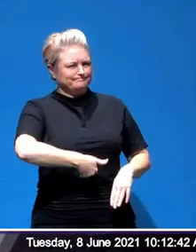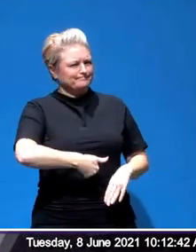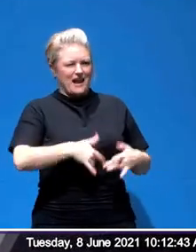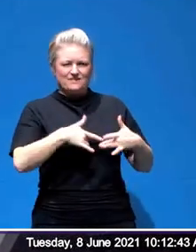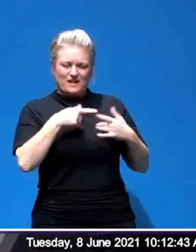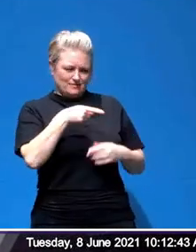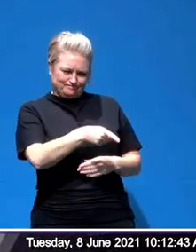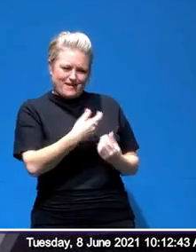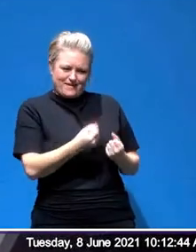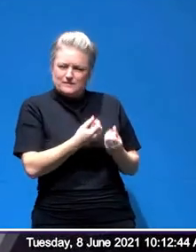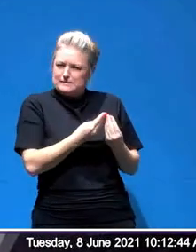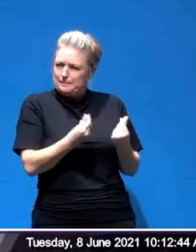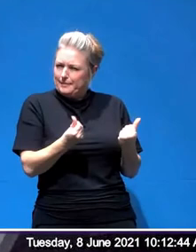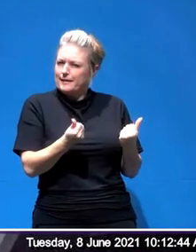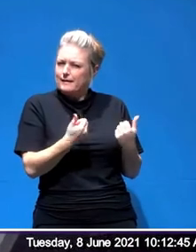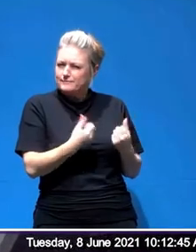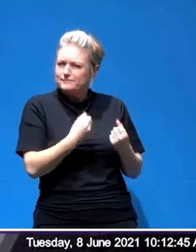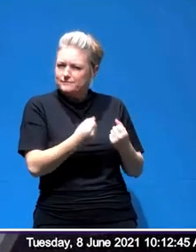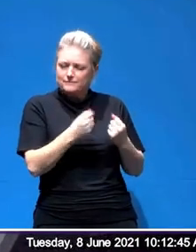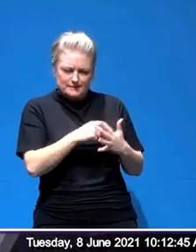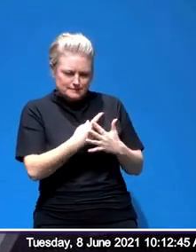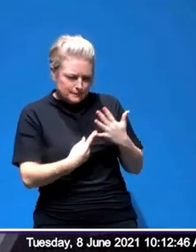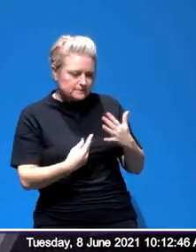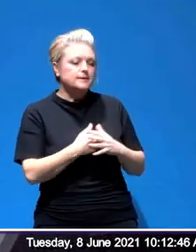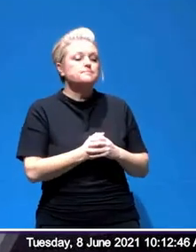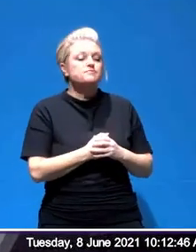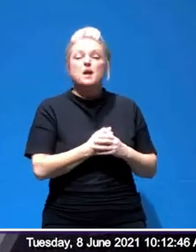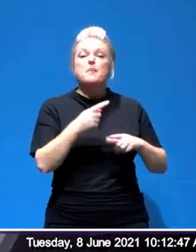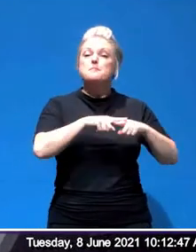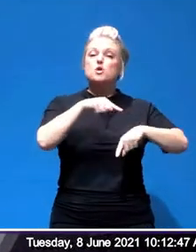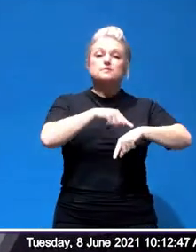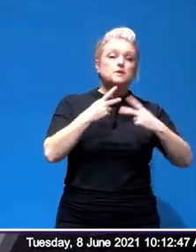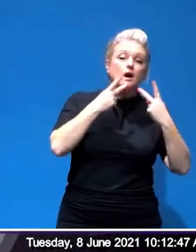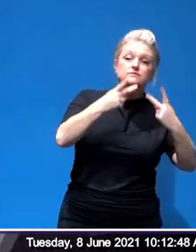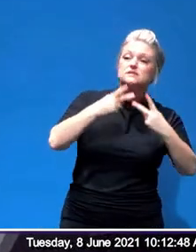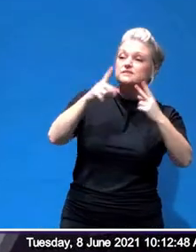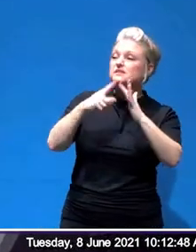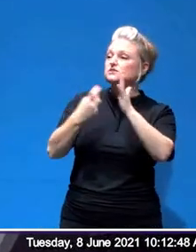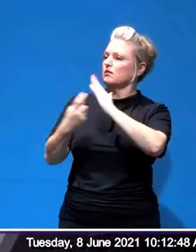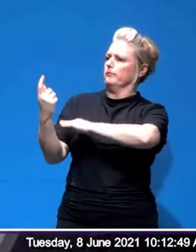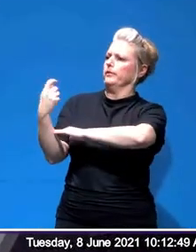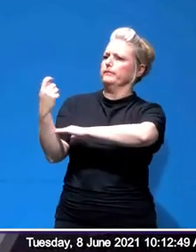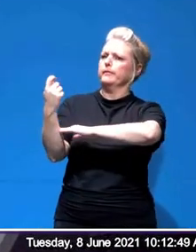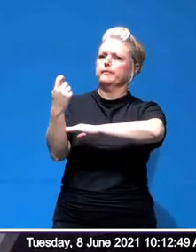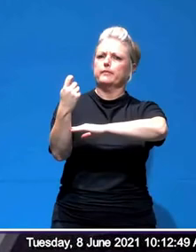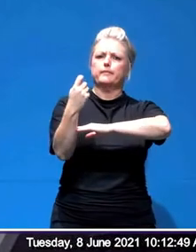Before Daniel received a diagnosis, these doctors dismissed my concerns and told me it was all because I was a young mother.